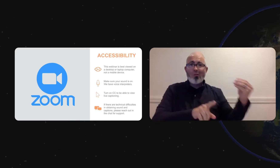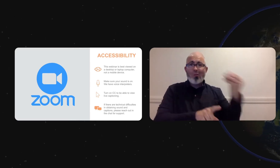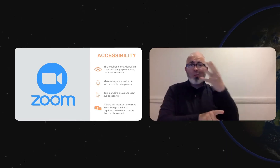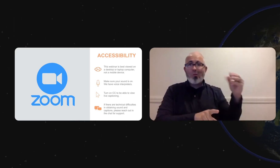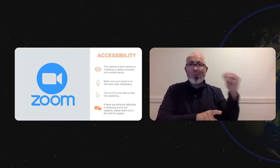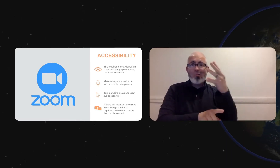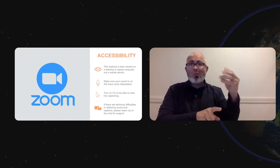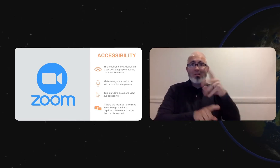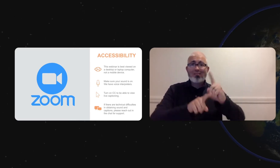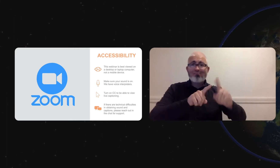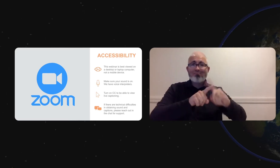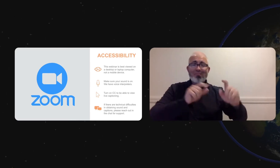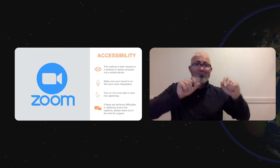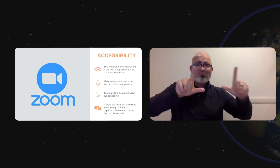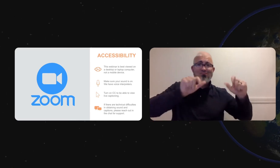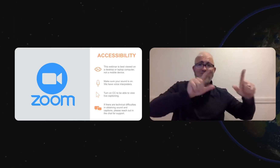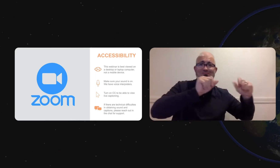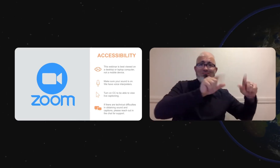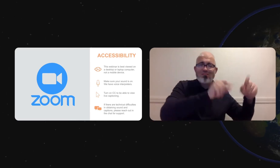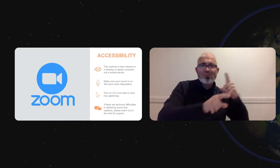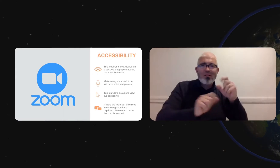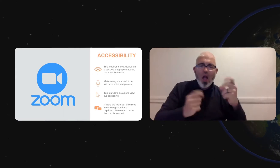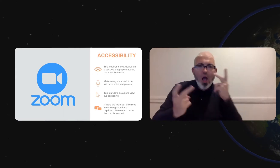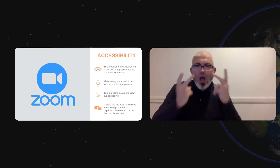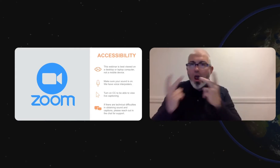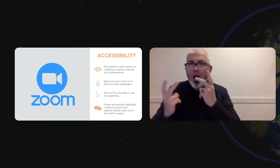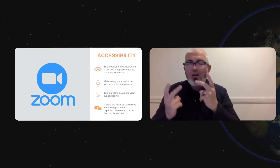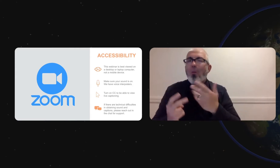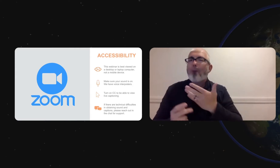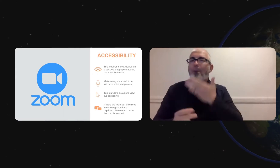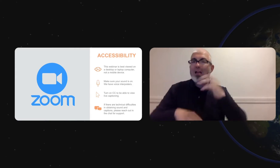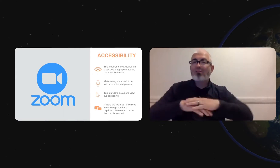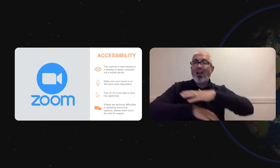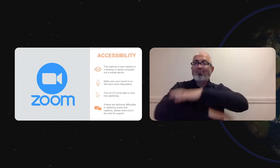Our presenters will show videos, slides, etc.